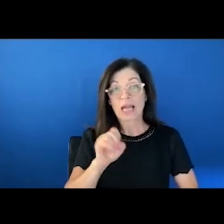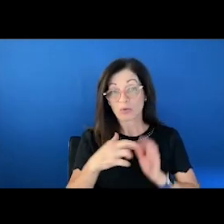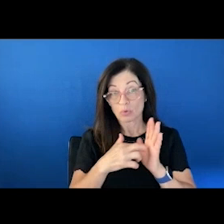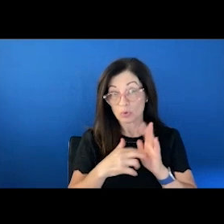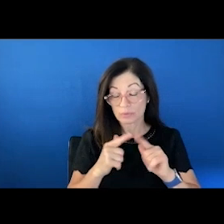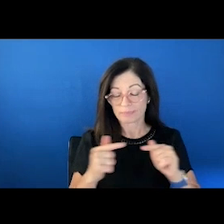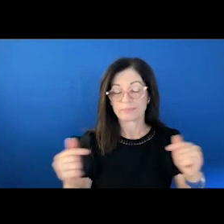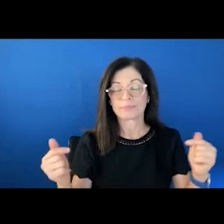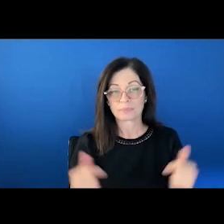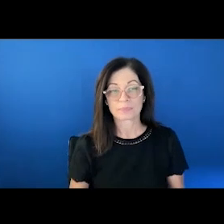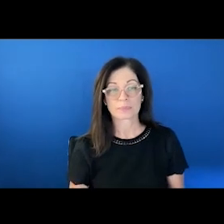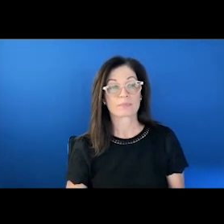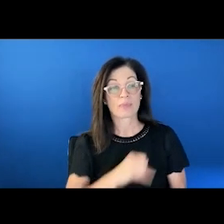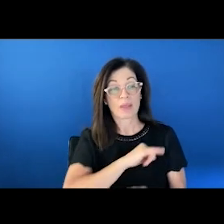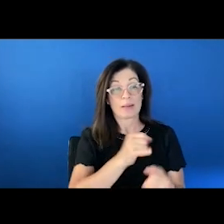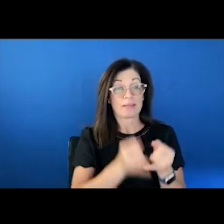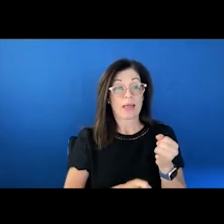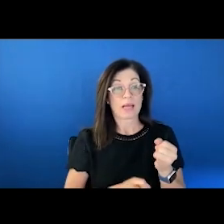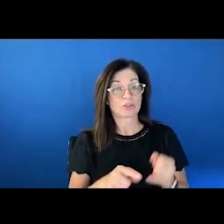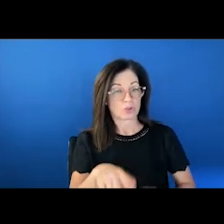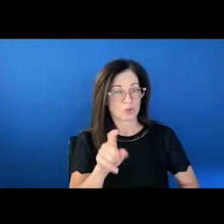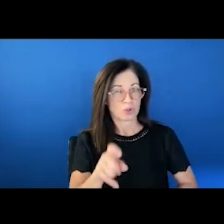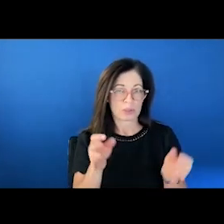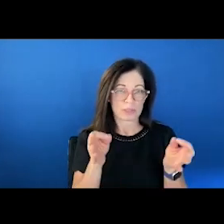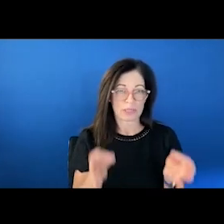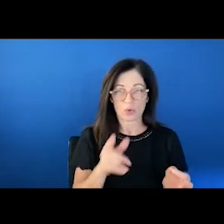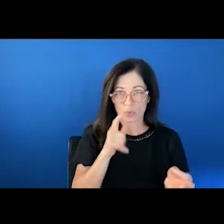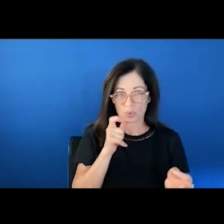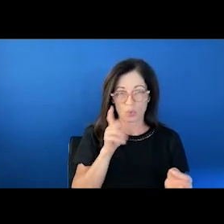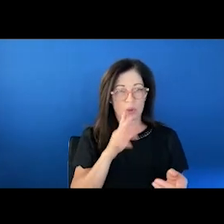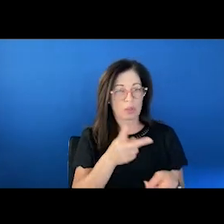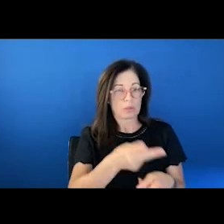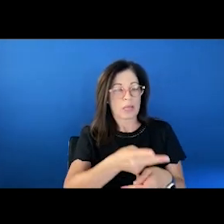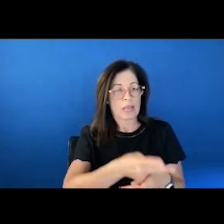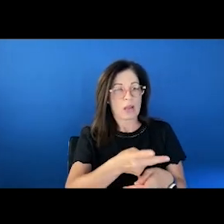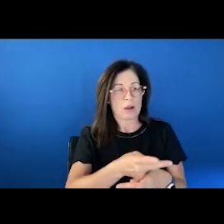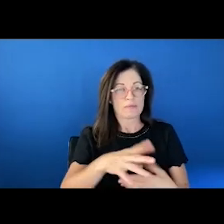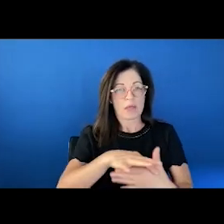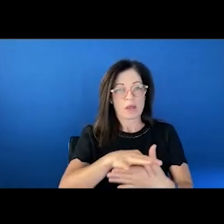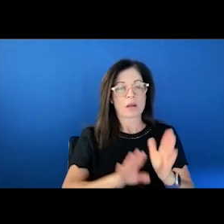Lastly, you should determine who will handle the content development process and any future